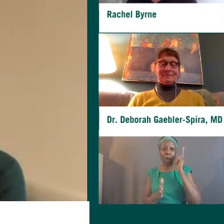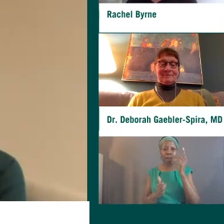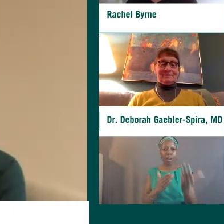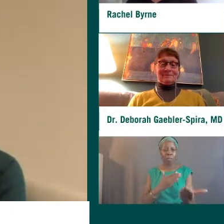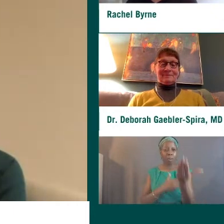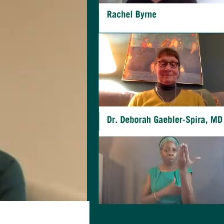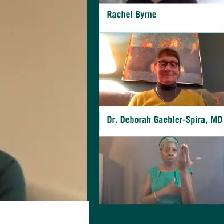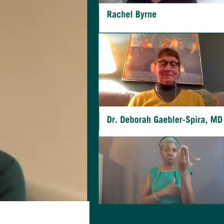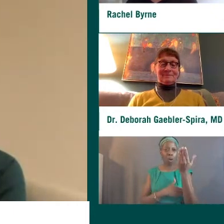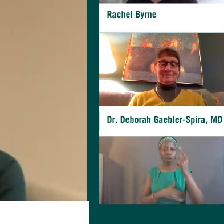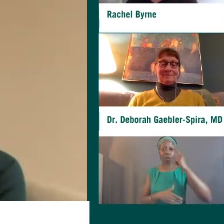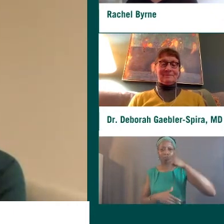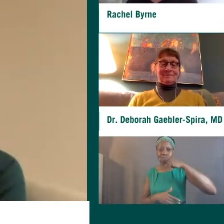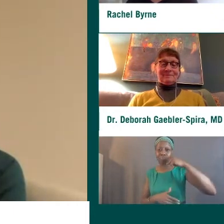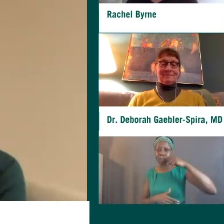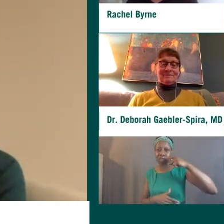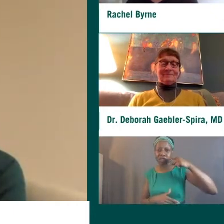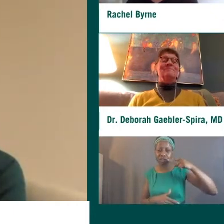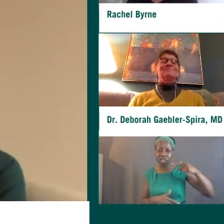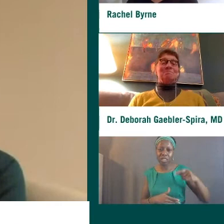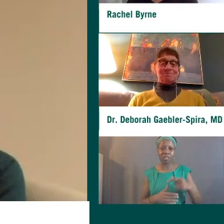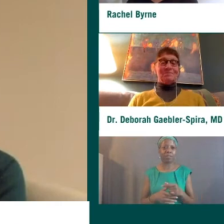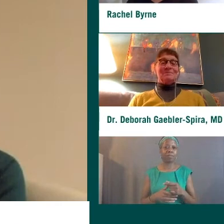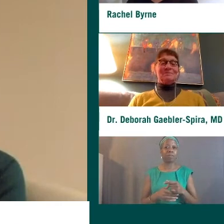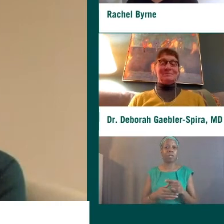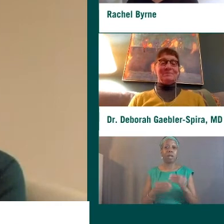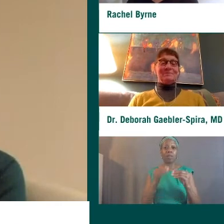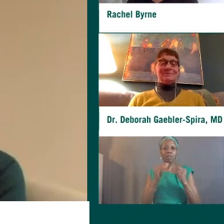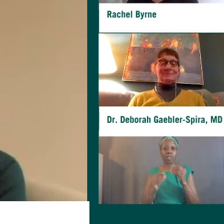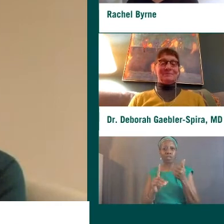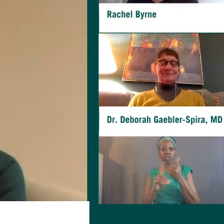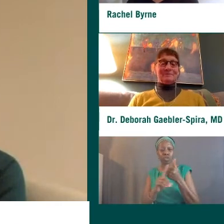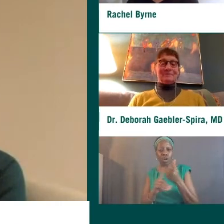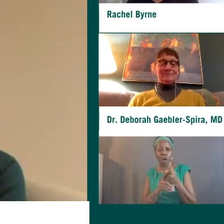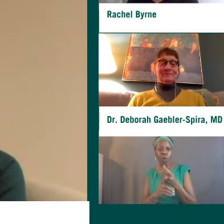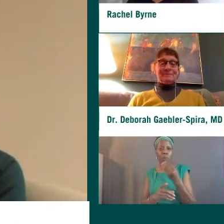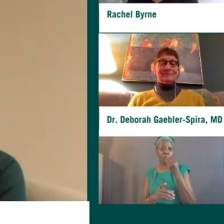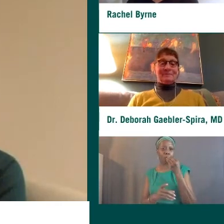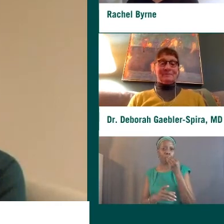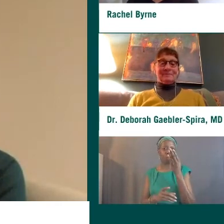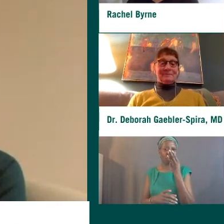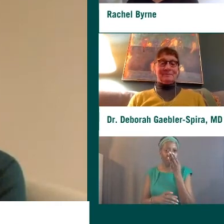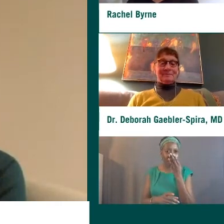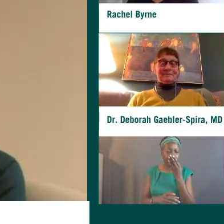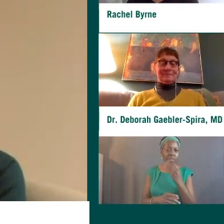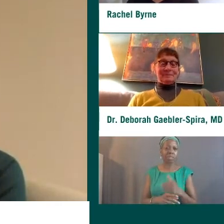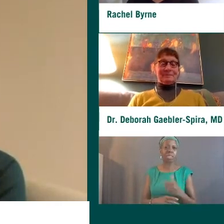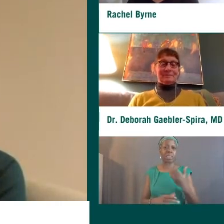Those are things that... These are life skills that Larke has actually incorporated on their own and that she's doing now.